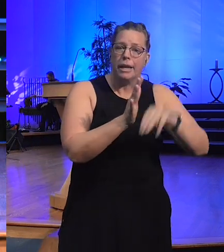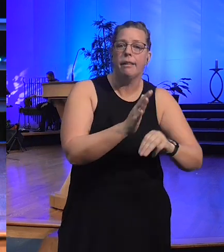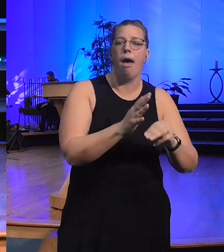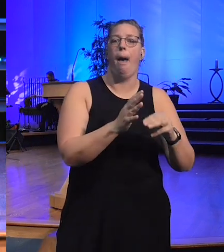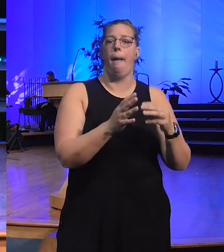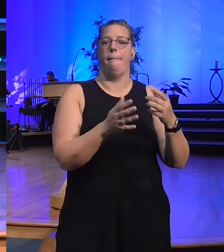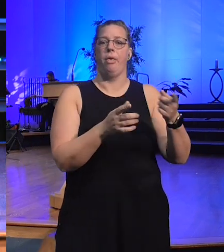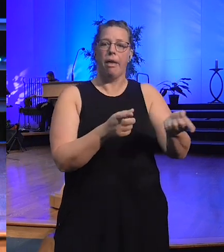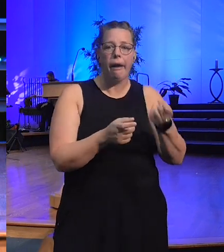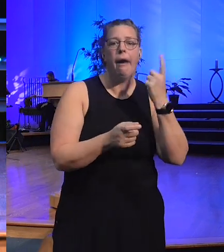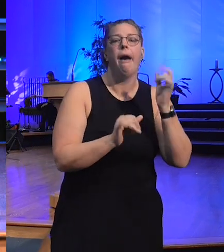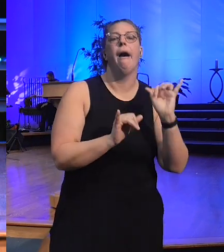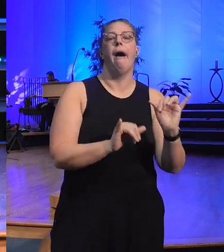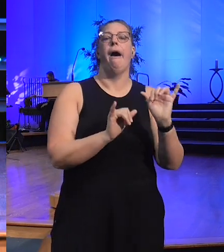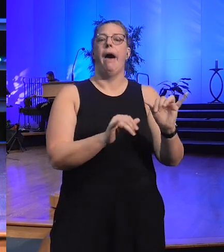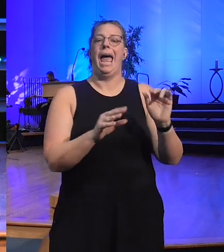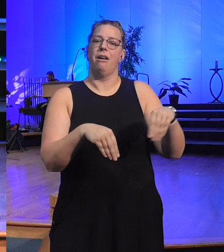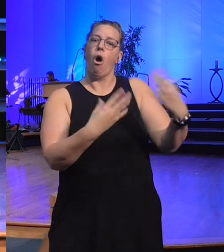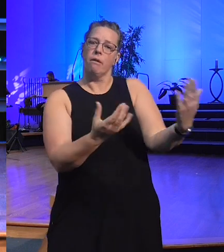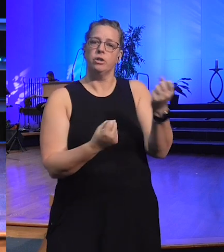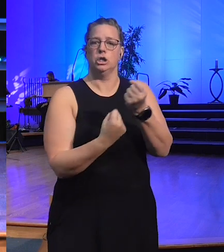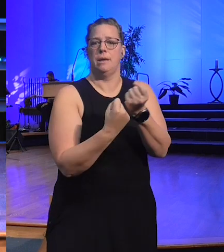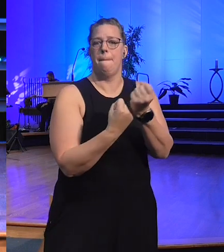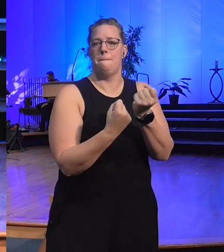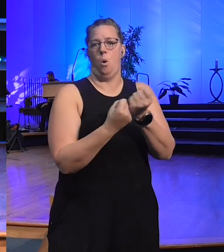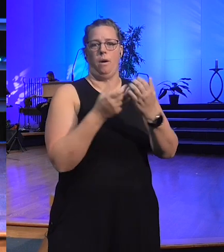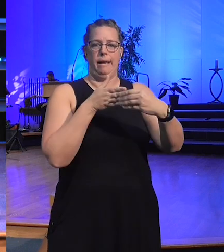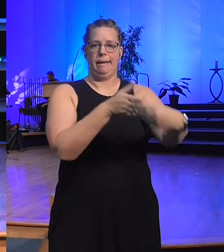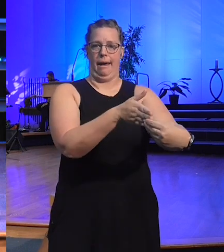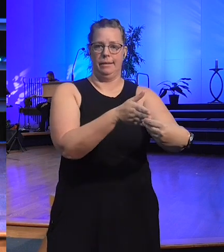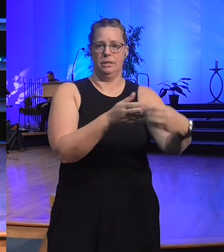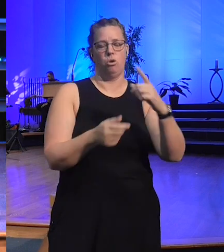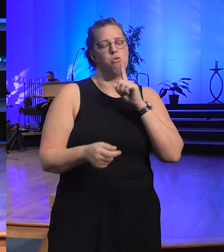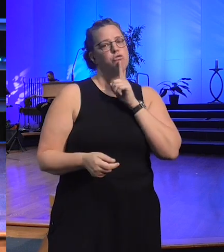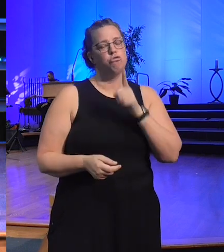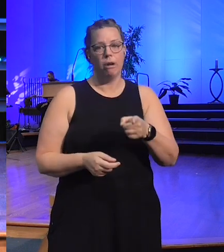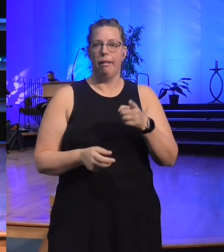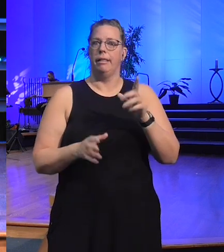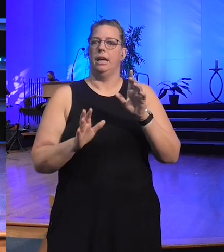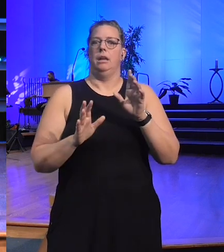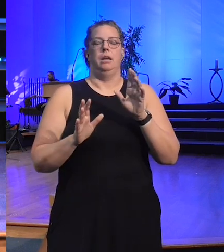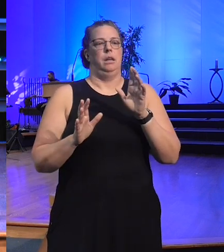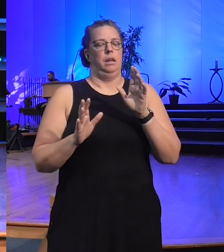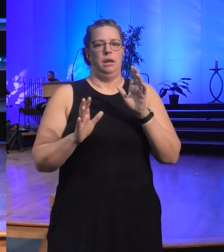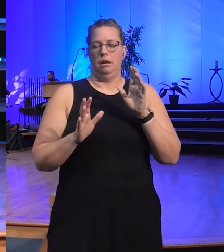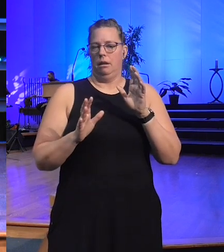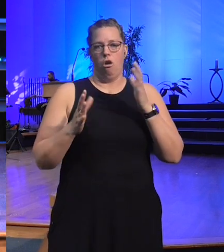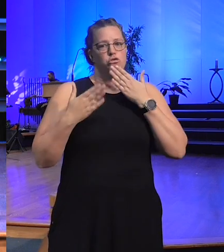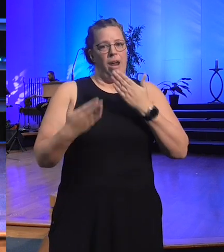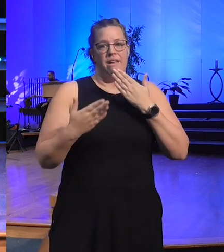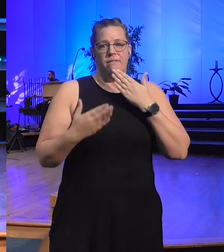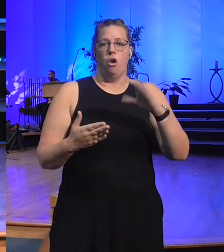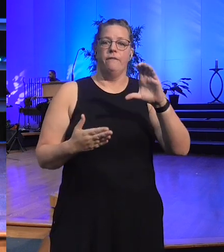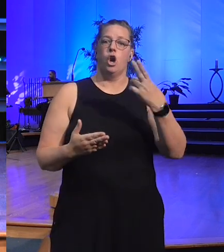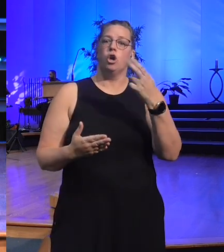support that we can and just wisdom and guidance so I'm so grateful for Reverend Kristen since I'm talking about her so much can we give her a round of applause for this great work that she's